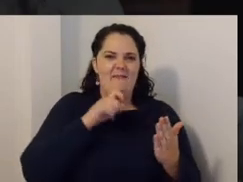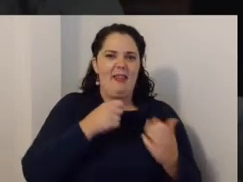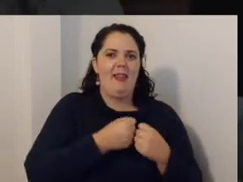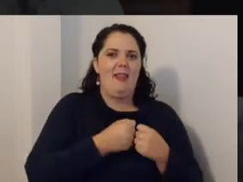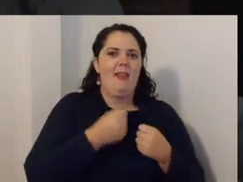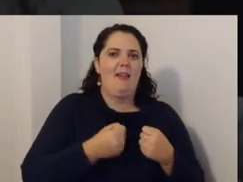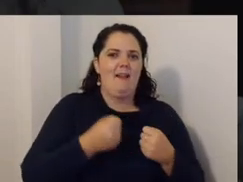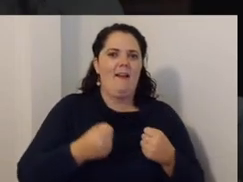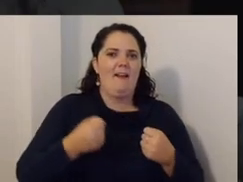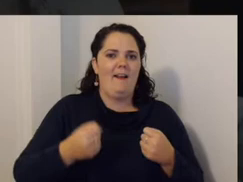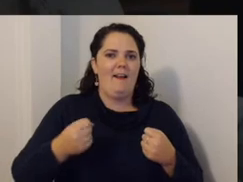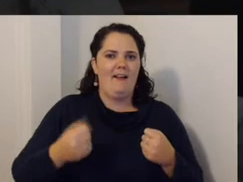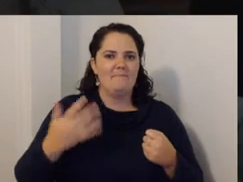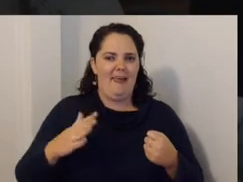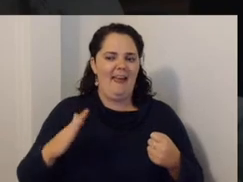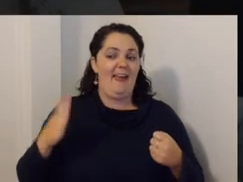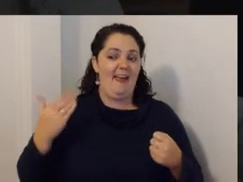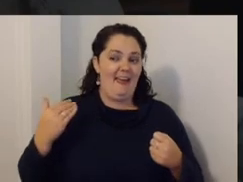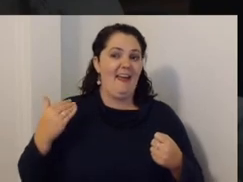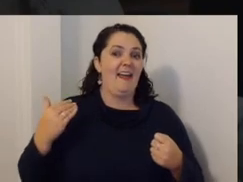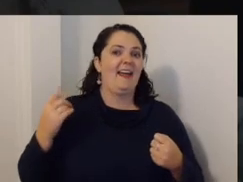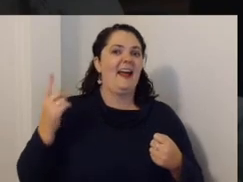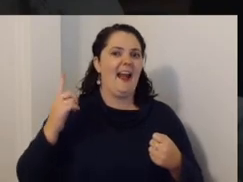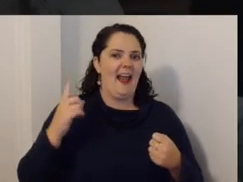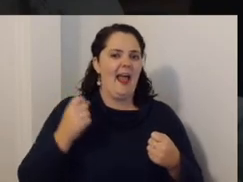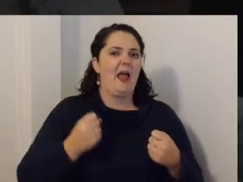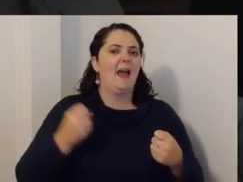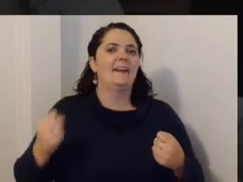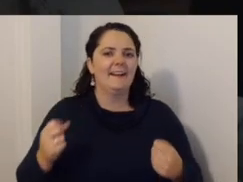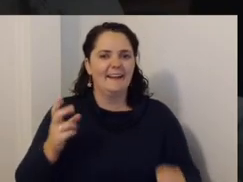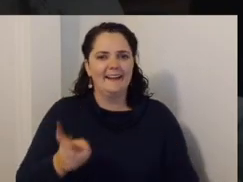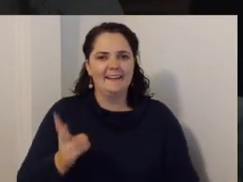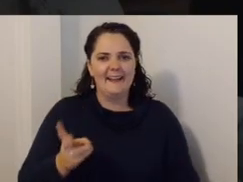to do that again tonight you'll have slightly longer poses a little bit more time to ruminate